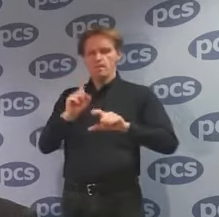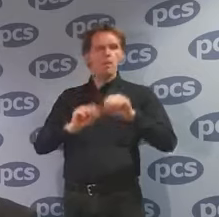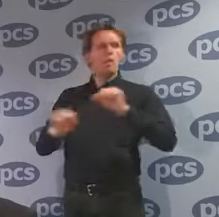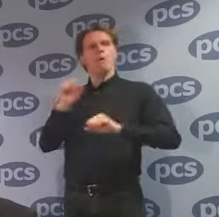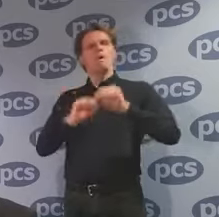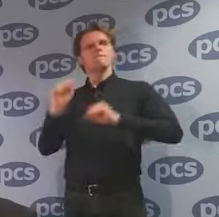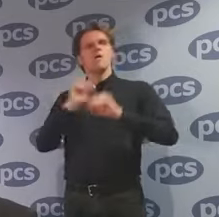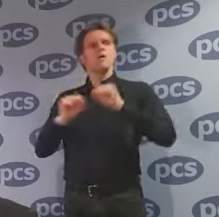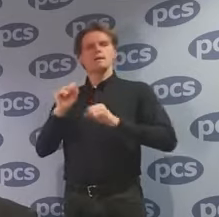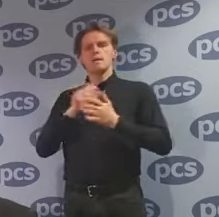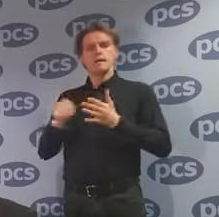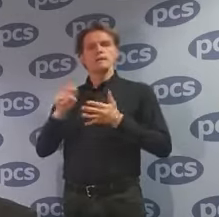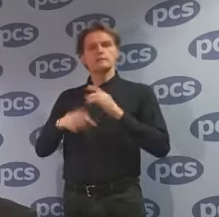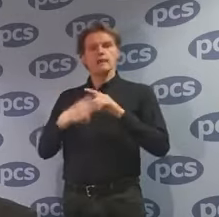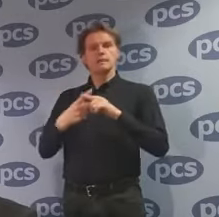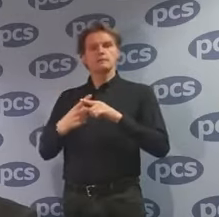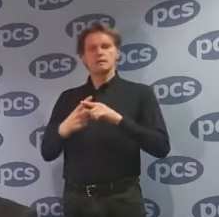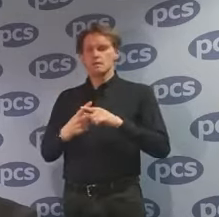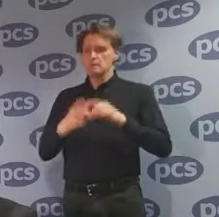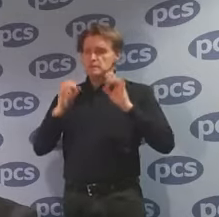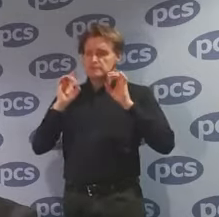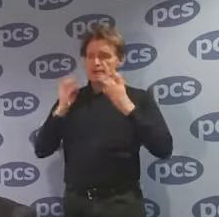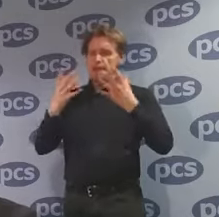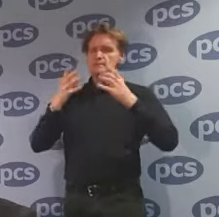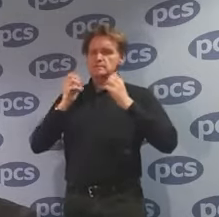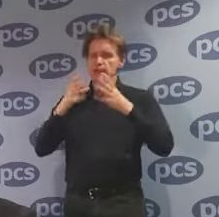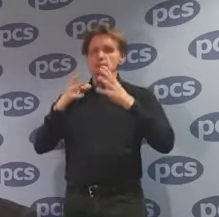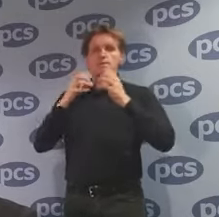of billions of pounds and just imagine what we would do with that it wouldn't